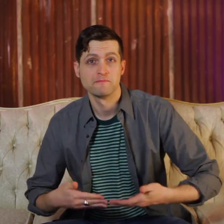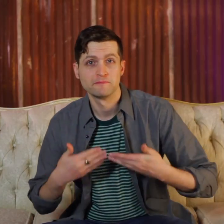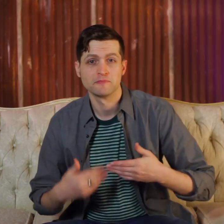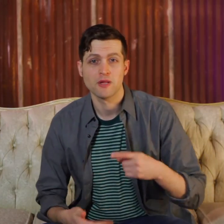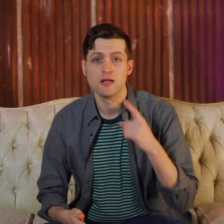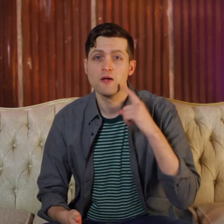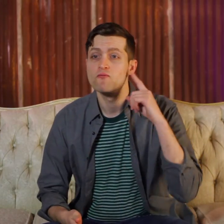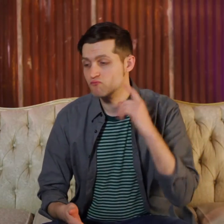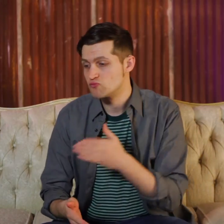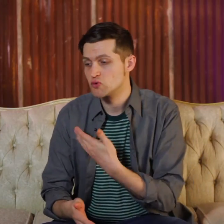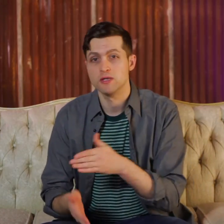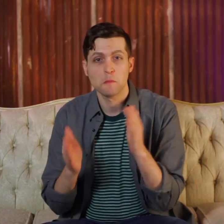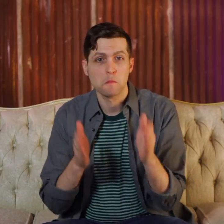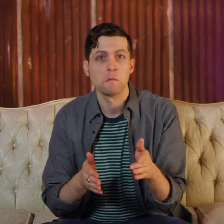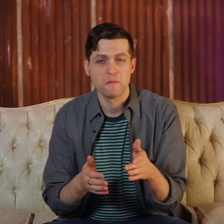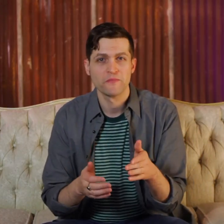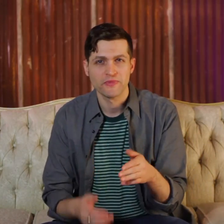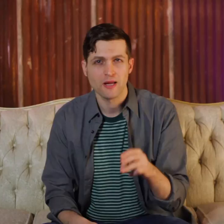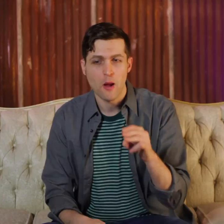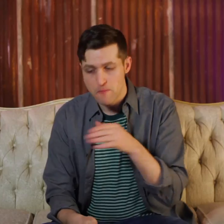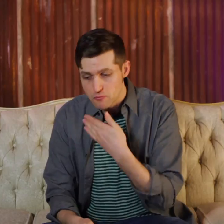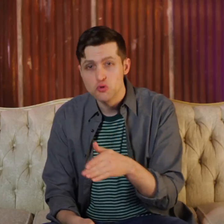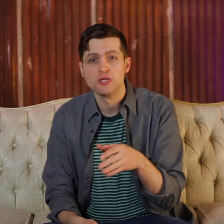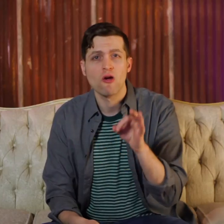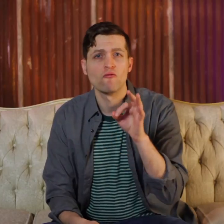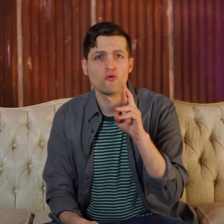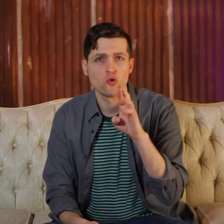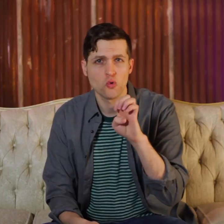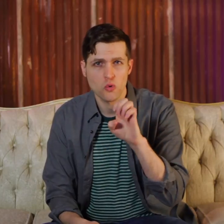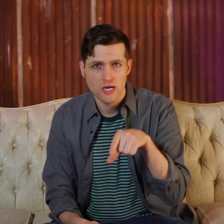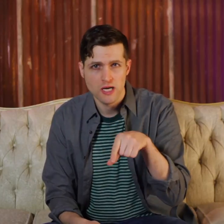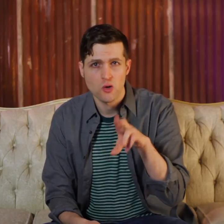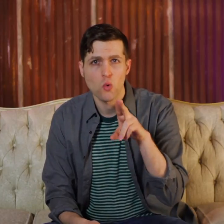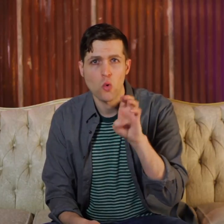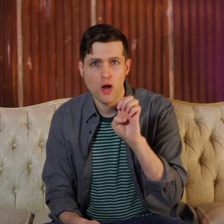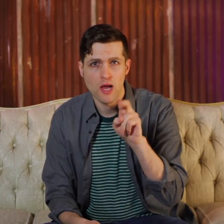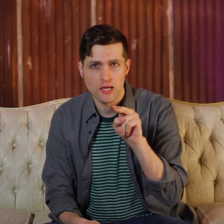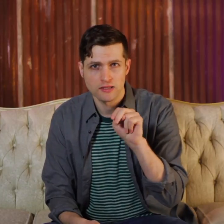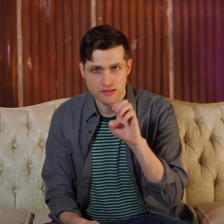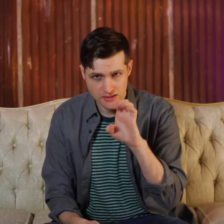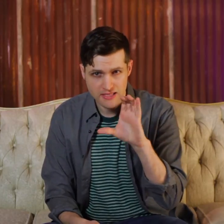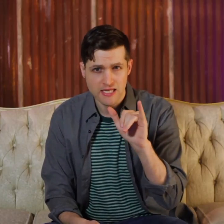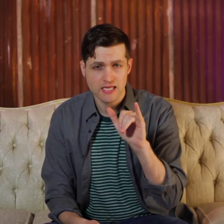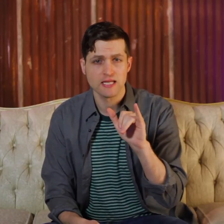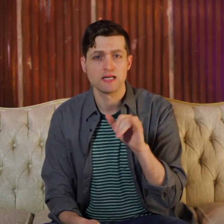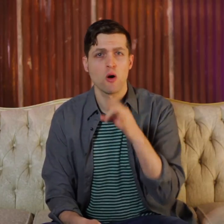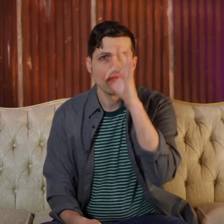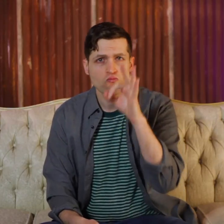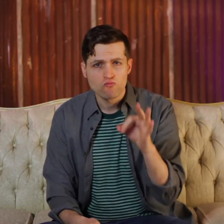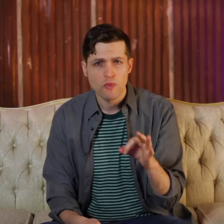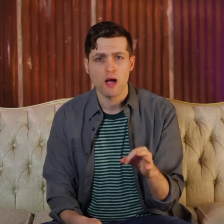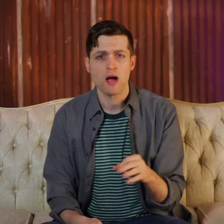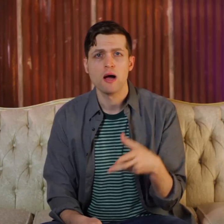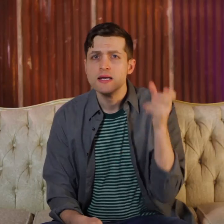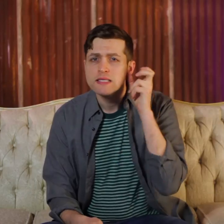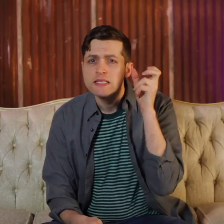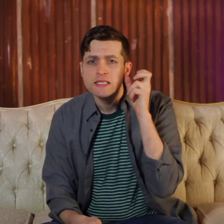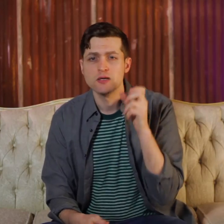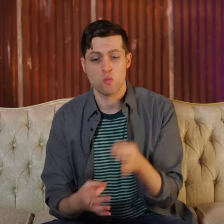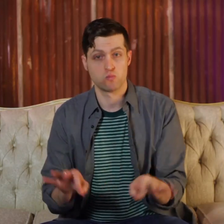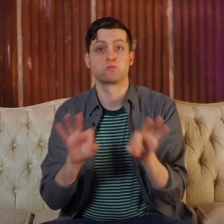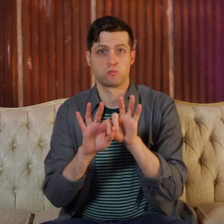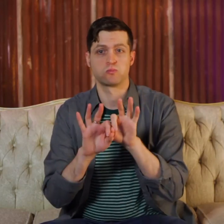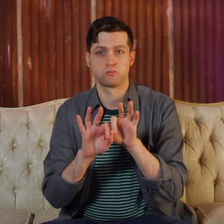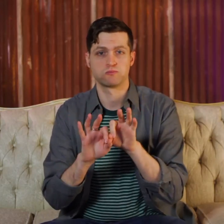As I am a Deaf musician, music frequencies and hearing is supposed to be very important.